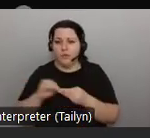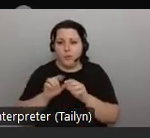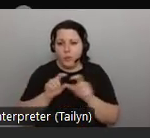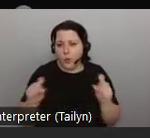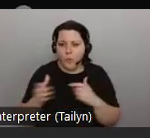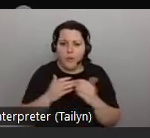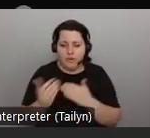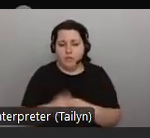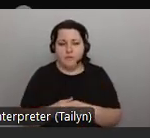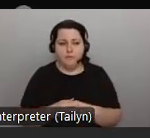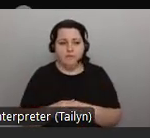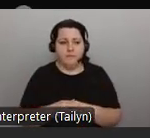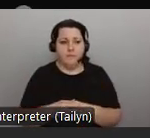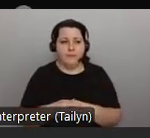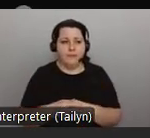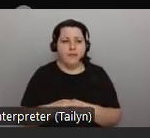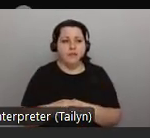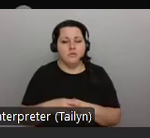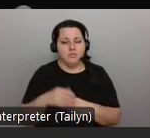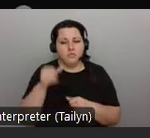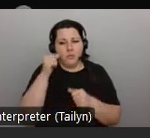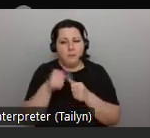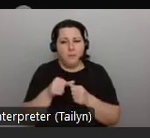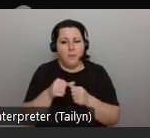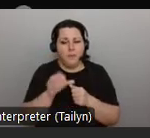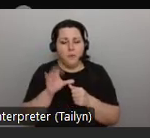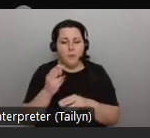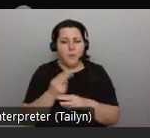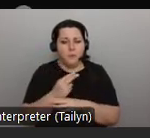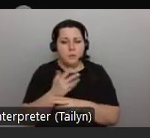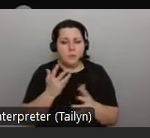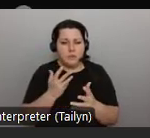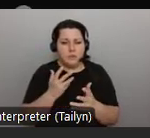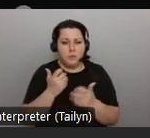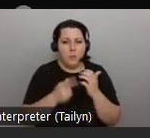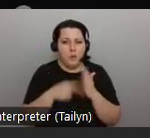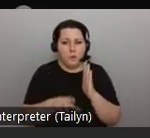might not use a first column or you might have a last column or total row or whatever, just keep in mind what